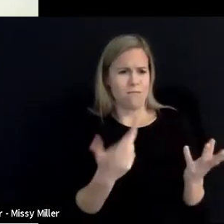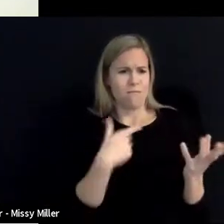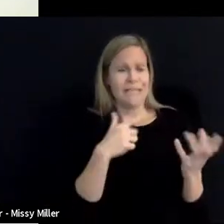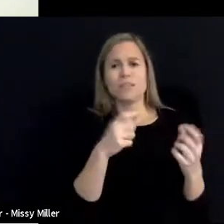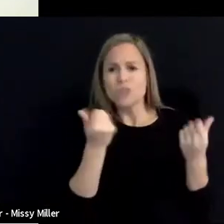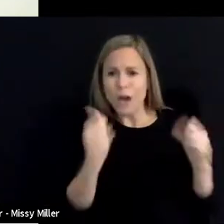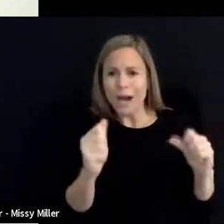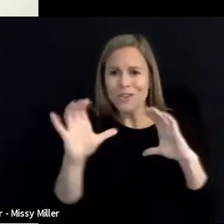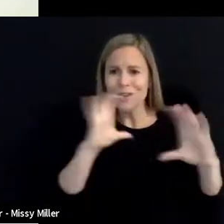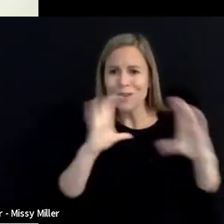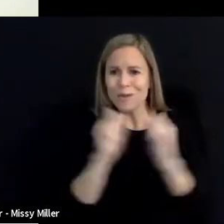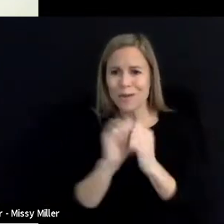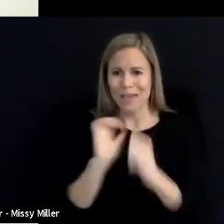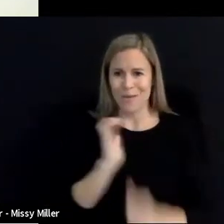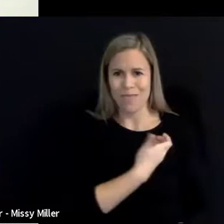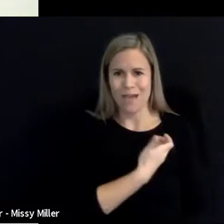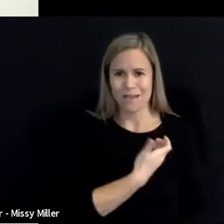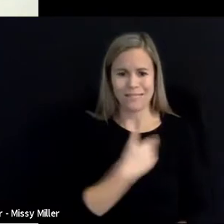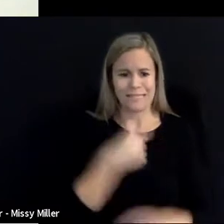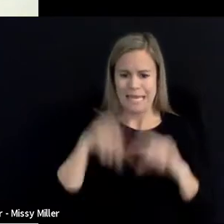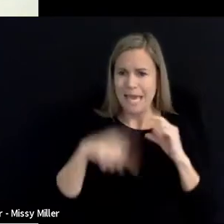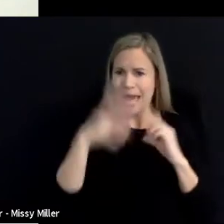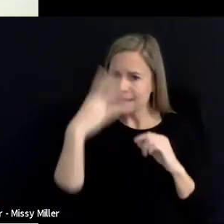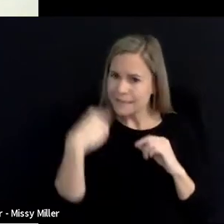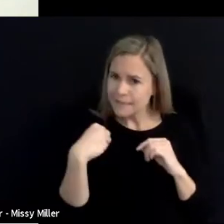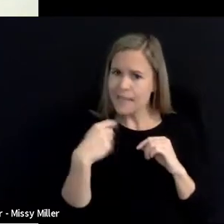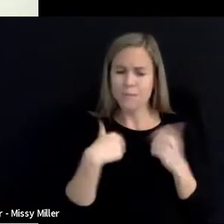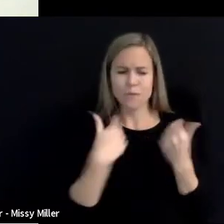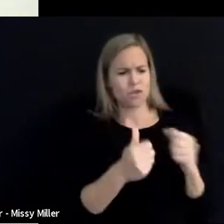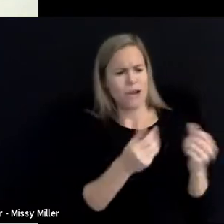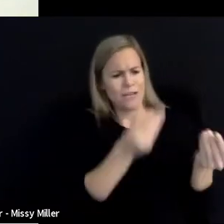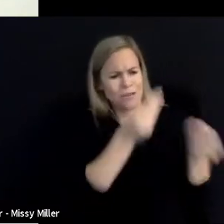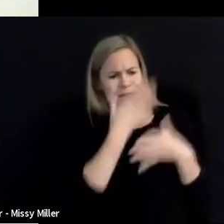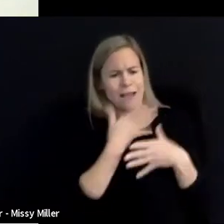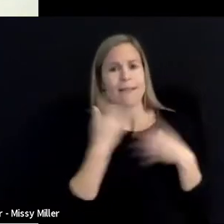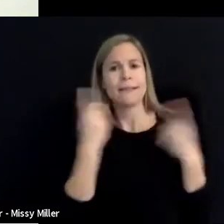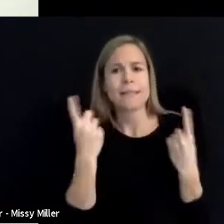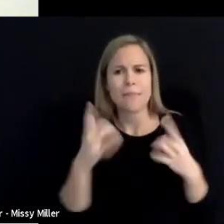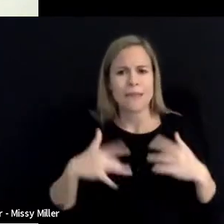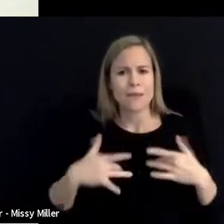But to not be able to sleep, what is going on? He's lying down and then getting up.